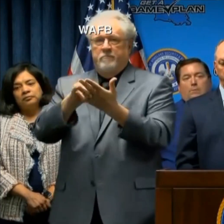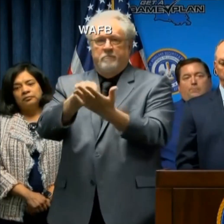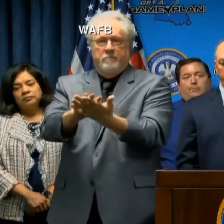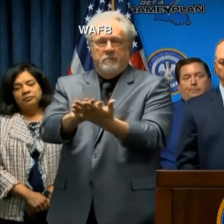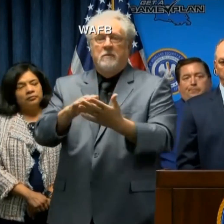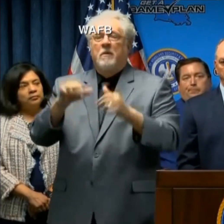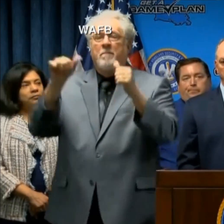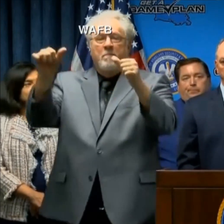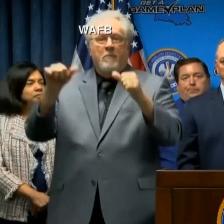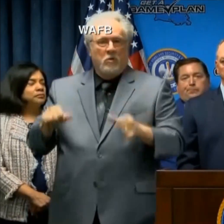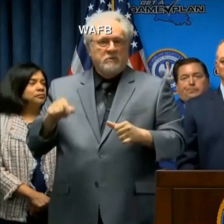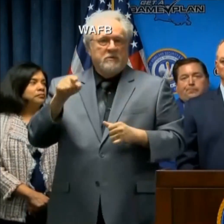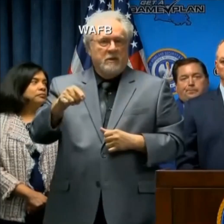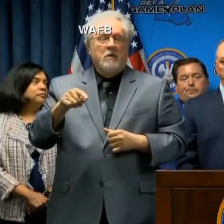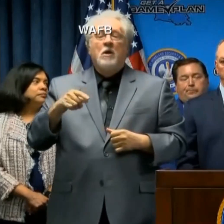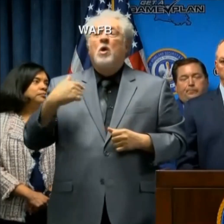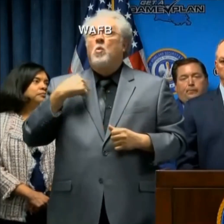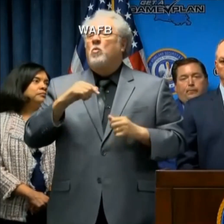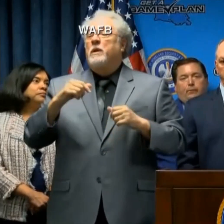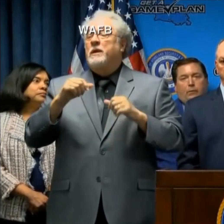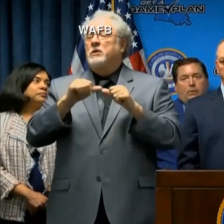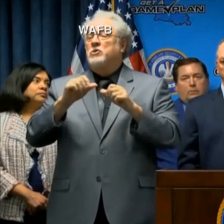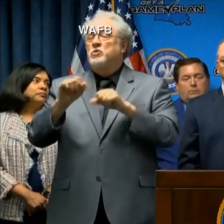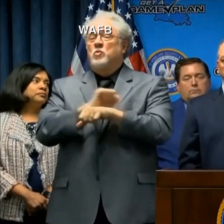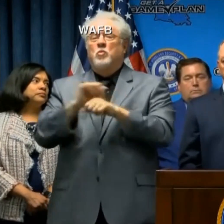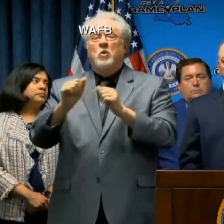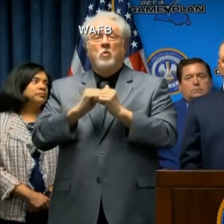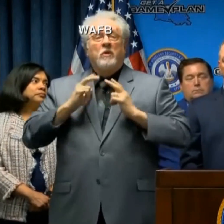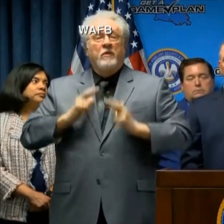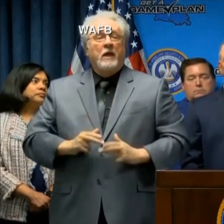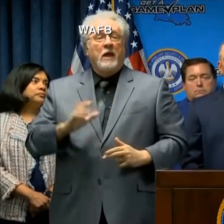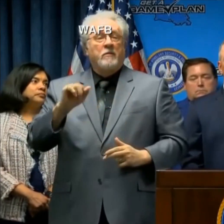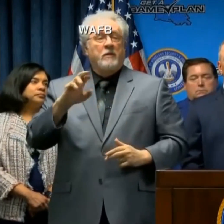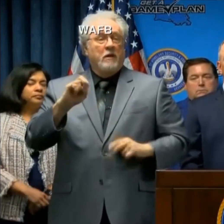also continue to work very closely with health care providers community leaders